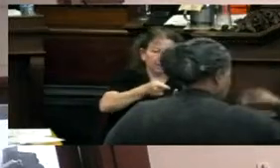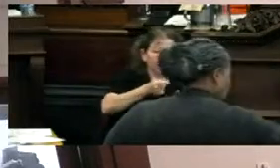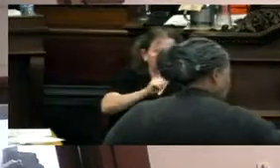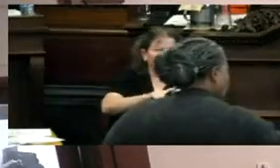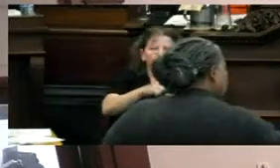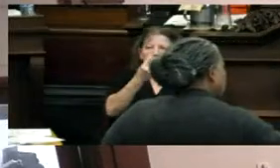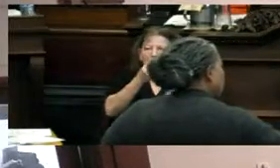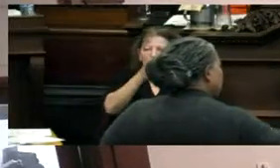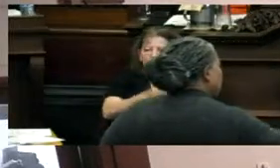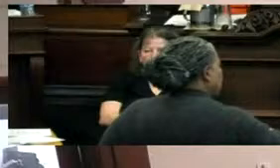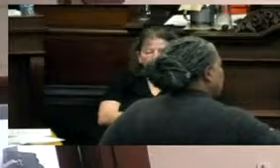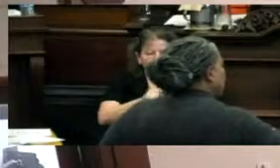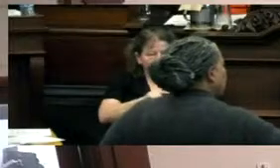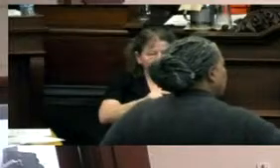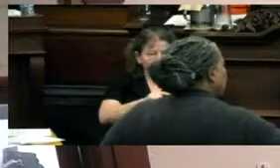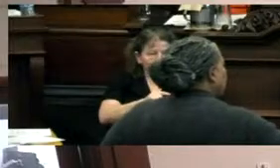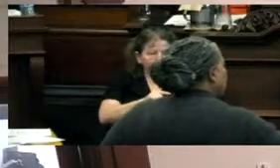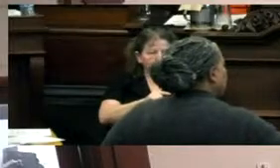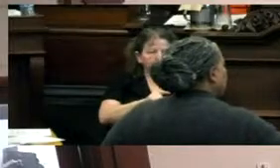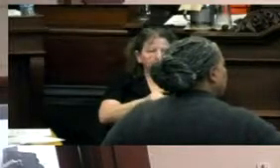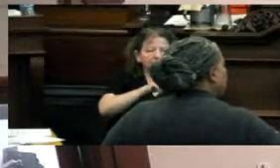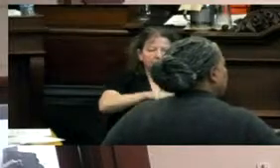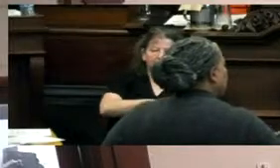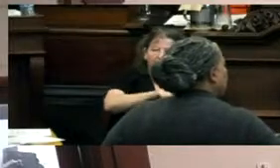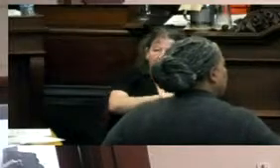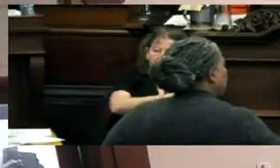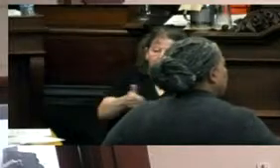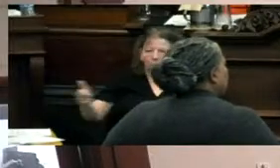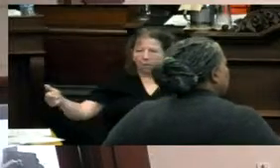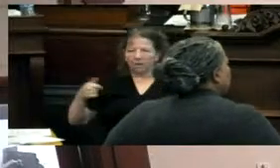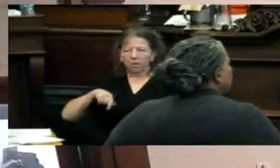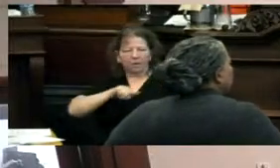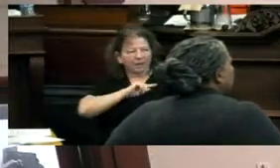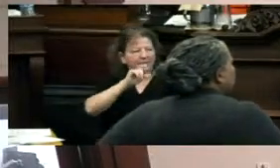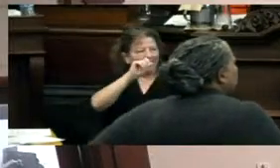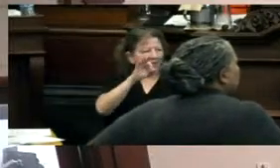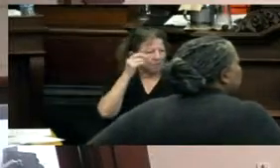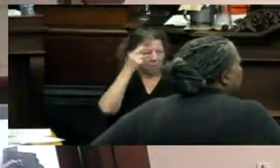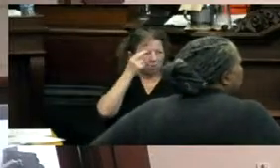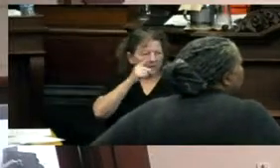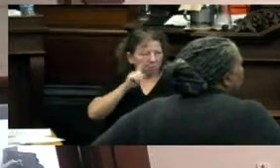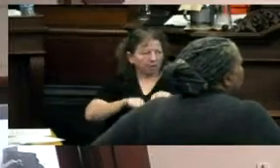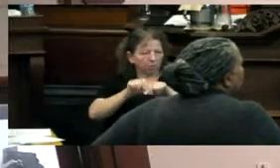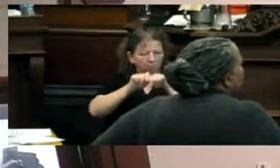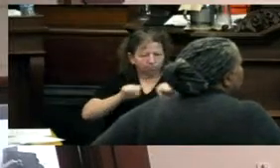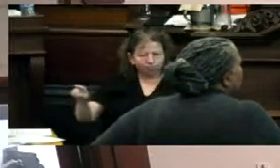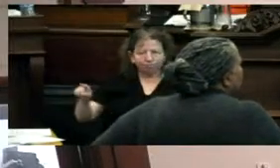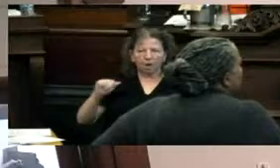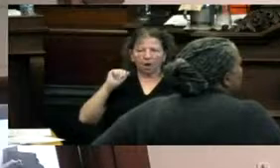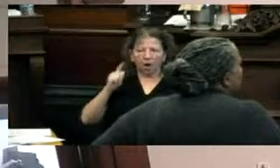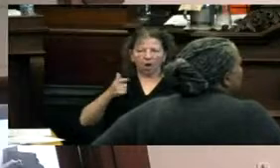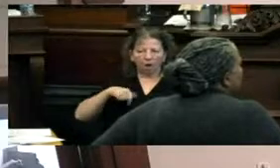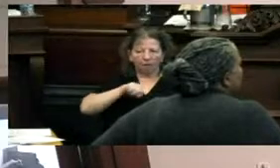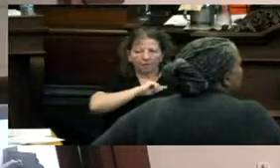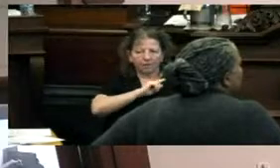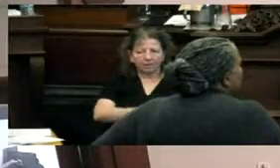things like that feels like an unnecessary bottleneck to put it into the inbox of the president.